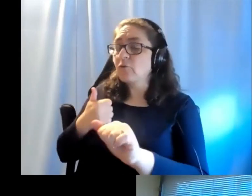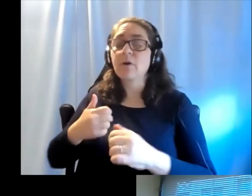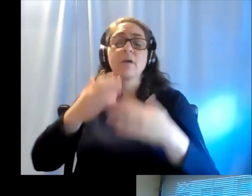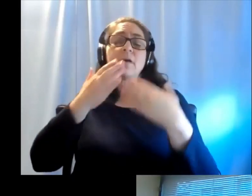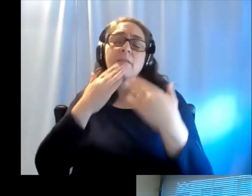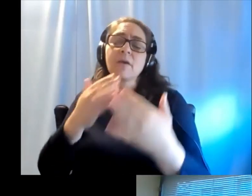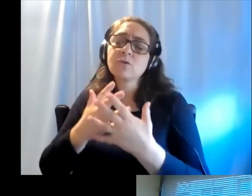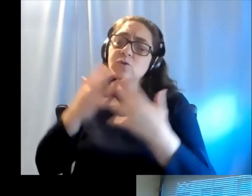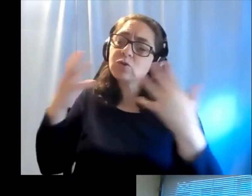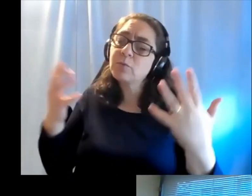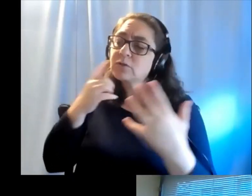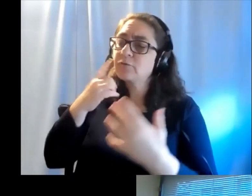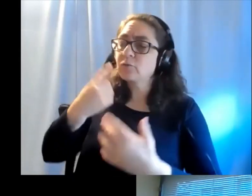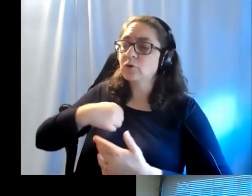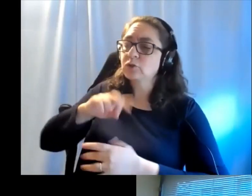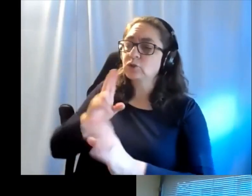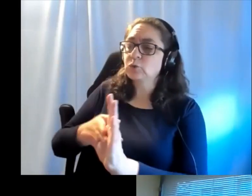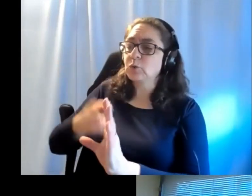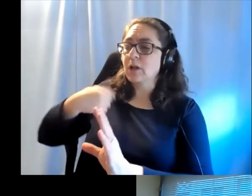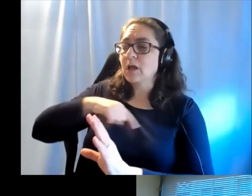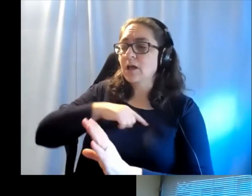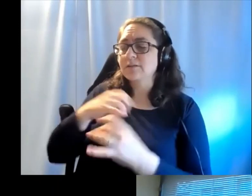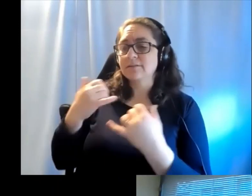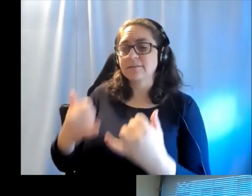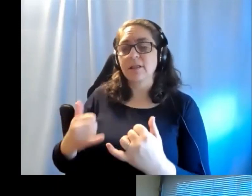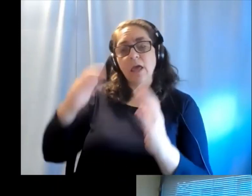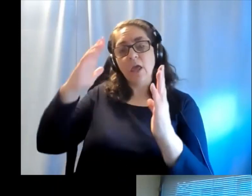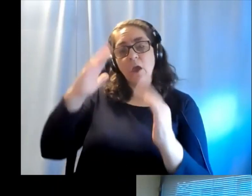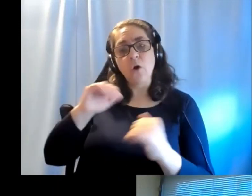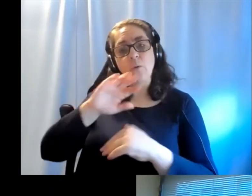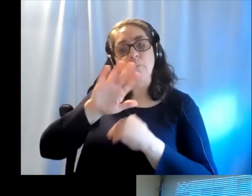And I hope that everyone has learned something here.